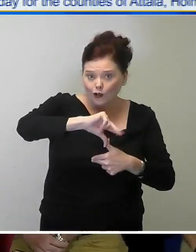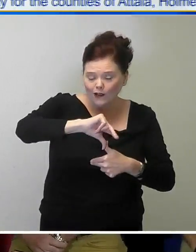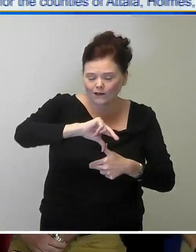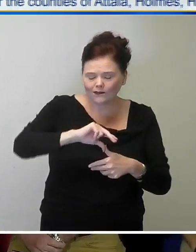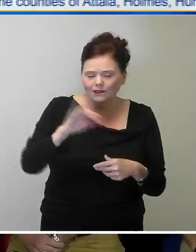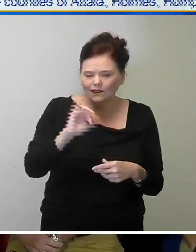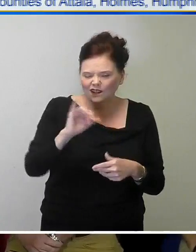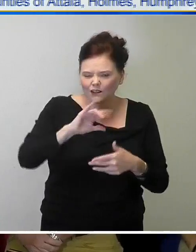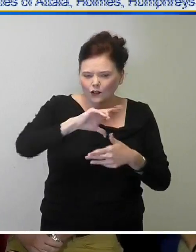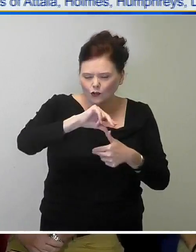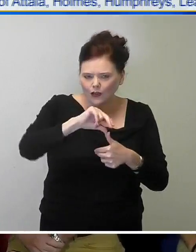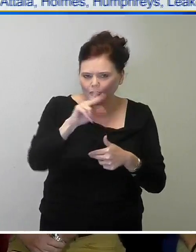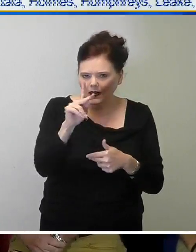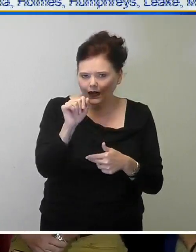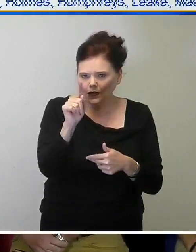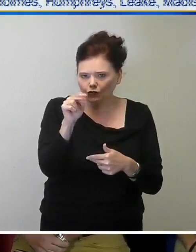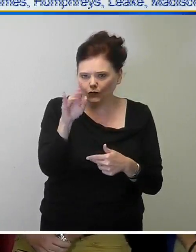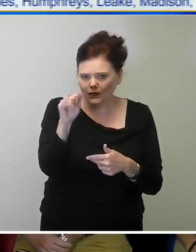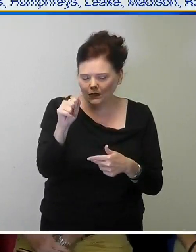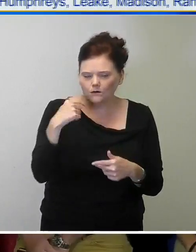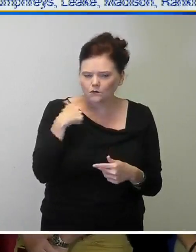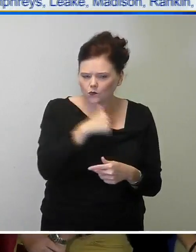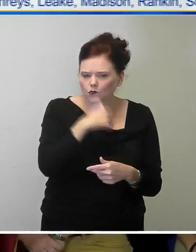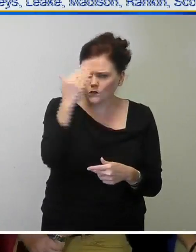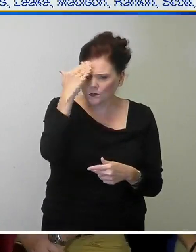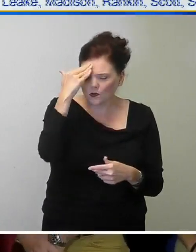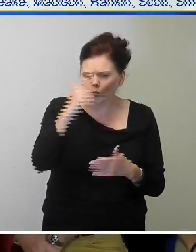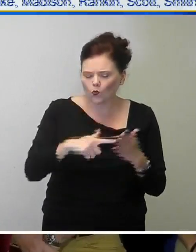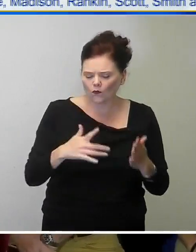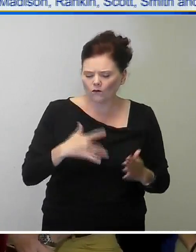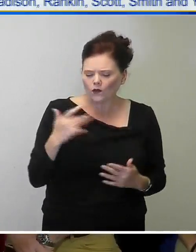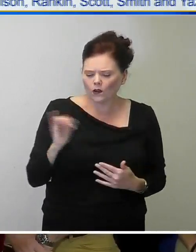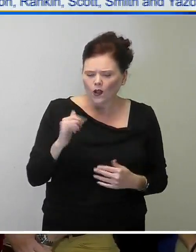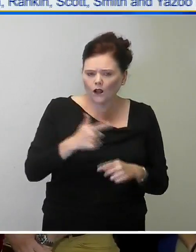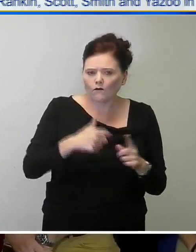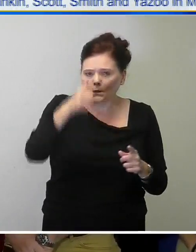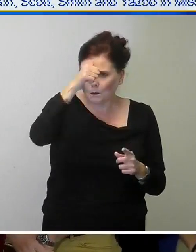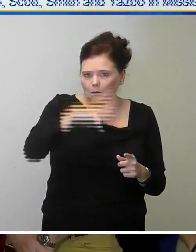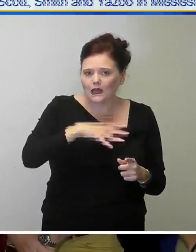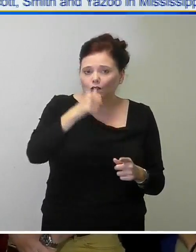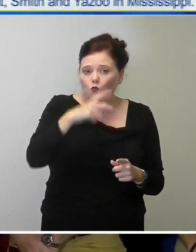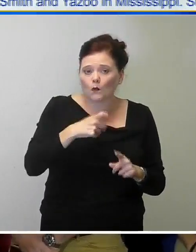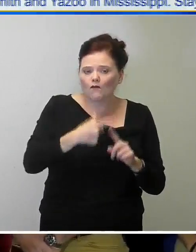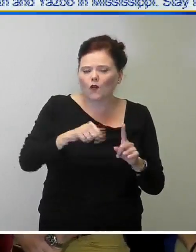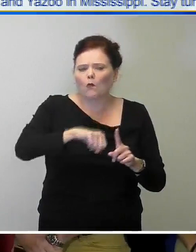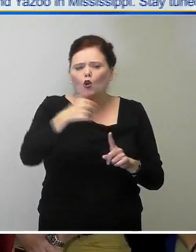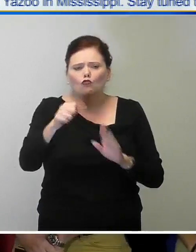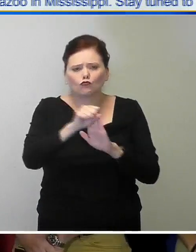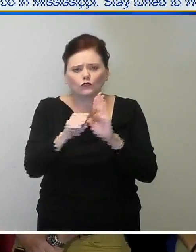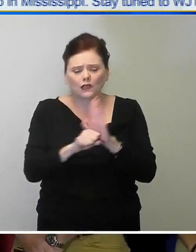IT'S LIKE TO BE IN A REALLY TOUGH SPOT IMMEDIATELY FOLLOWING A HURRICANE.